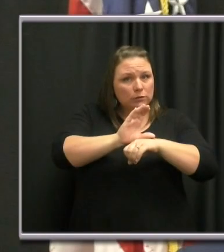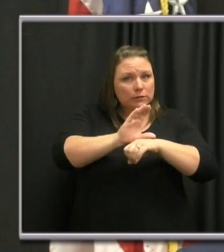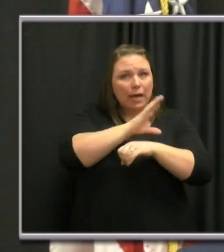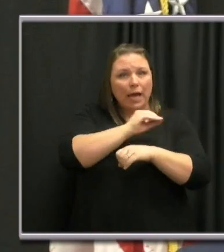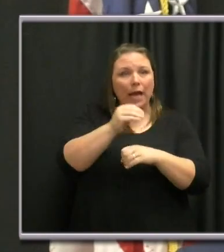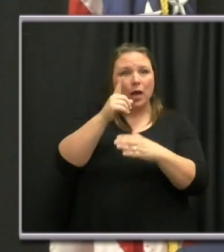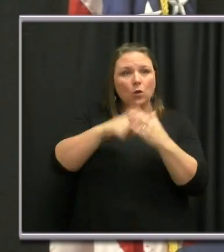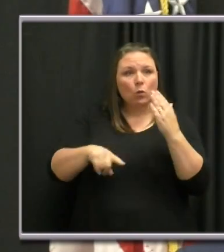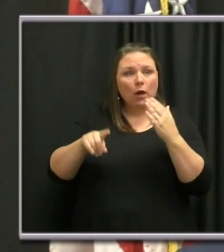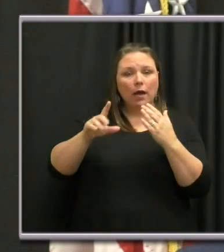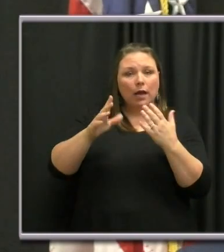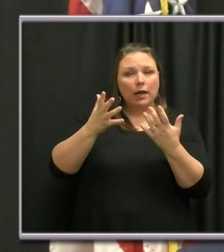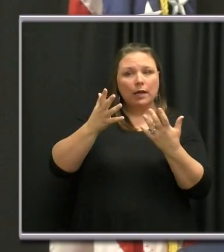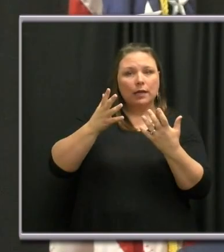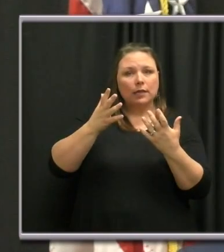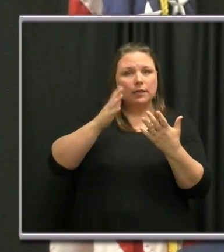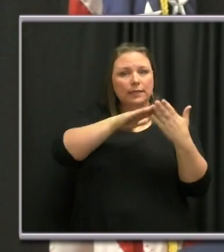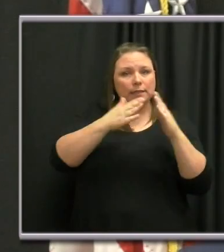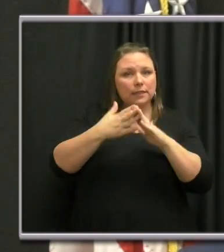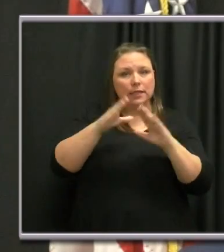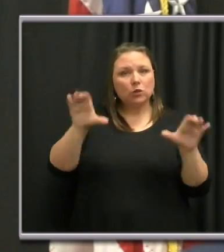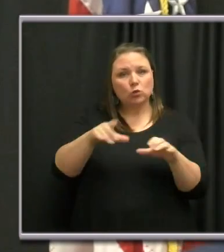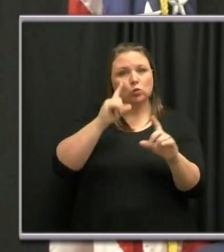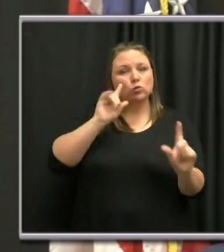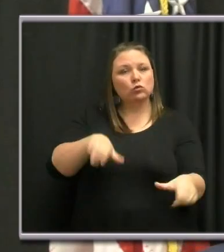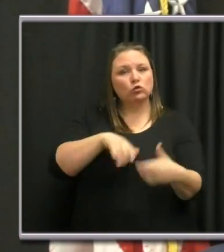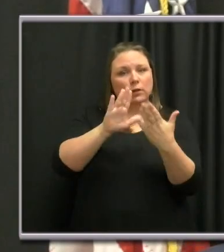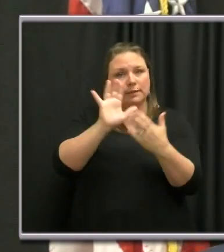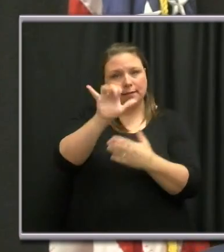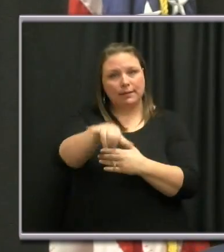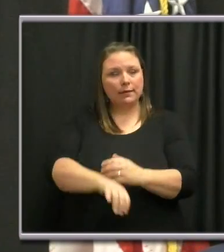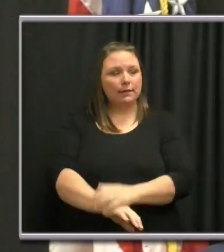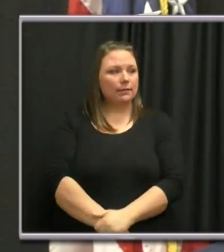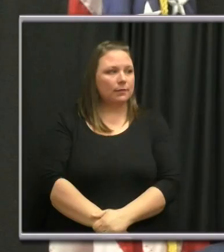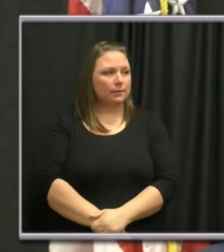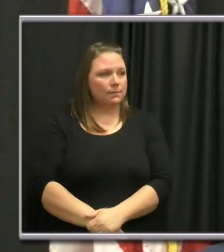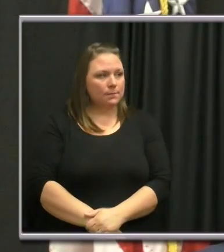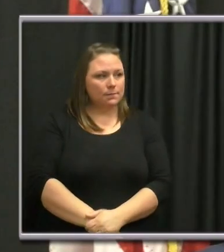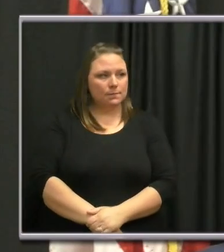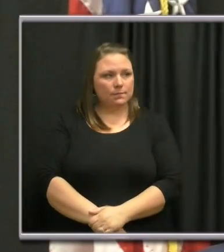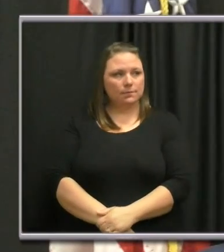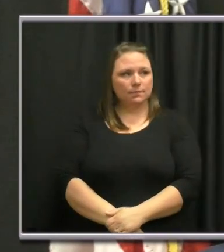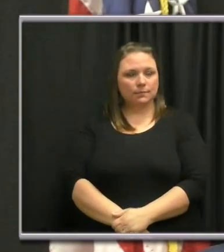HAVE A SENSE OF HOW MANY THOSE ARE HOW MANY THERE ARE AND WHAT